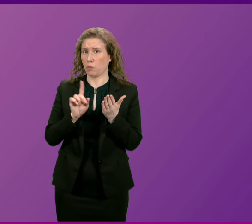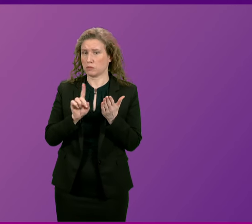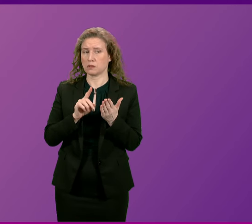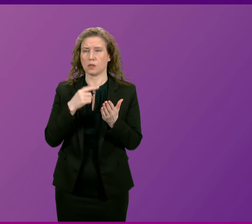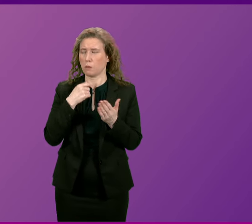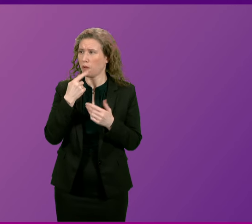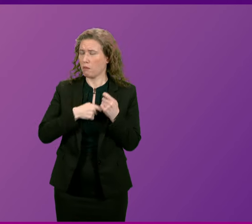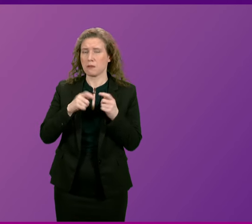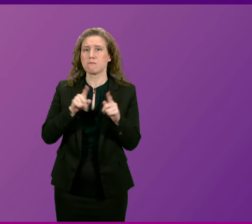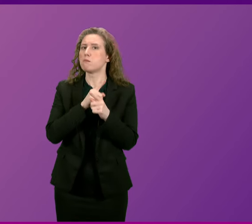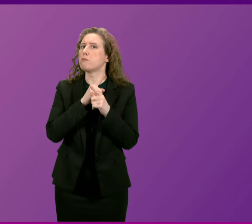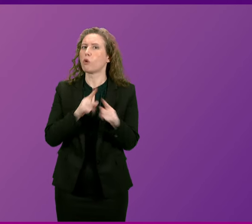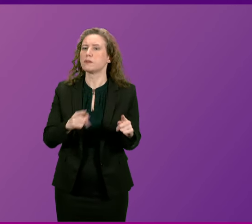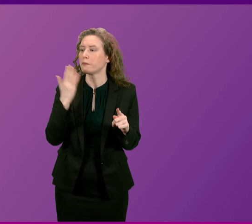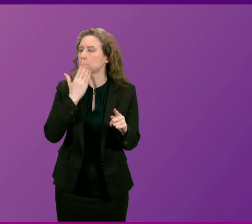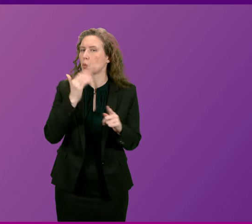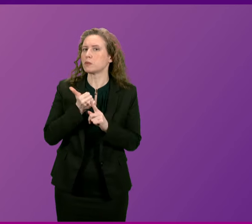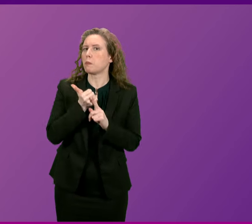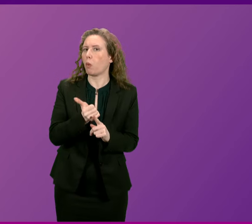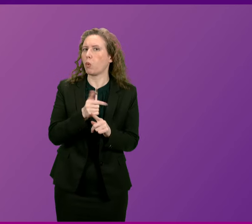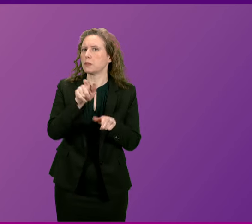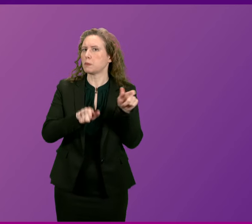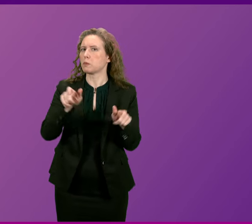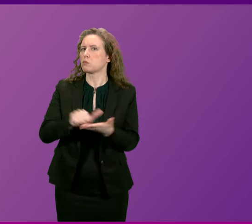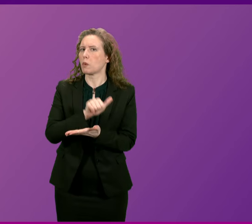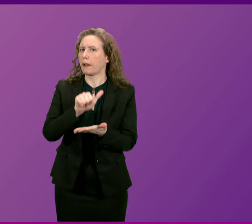“impossible for schools to support pupils properly.”